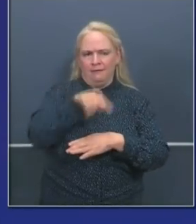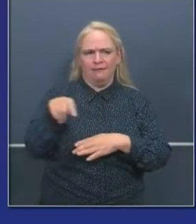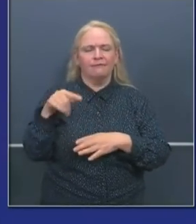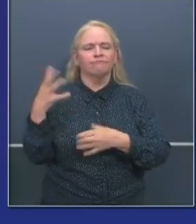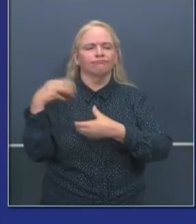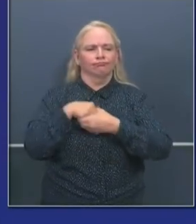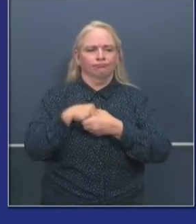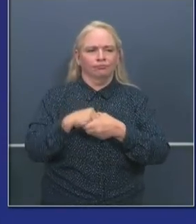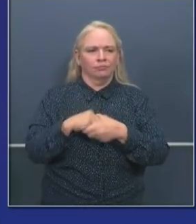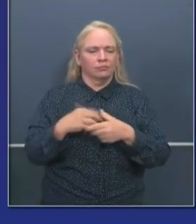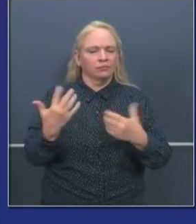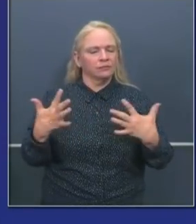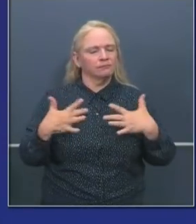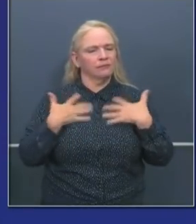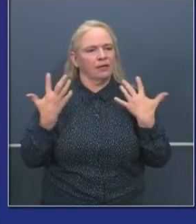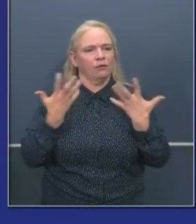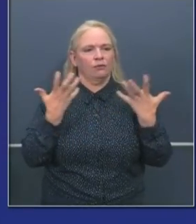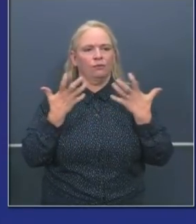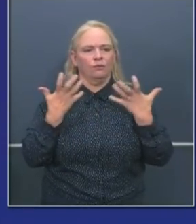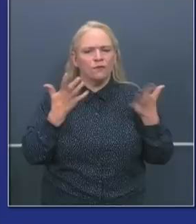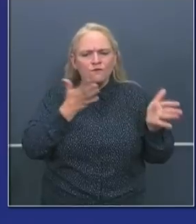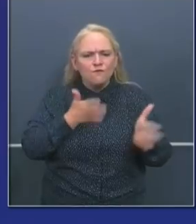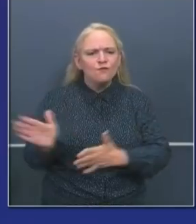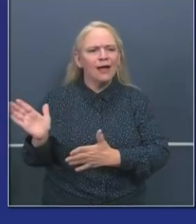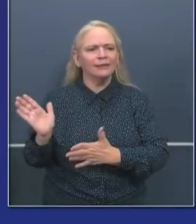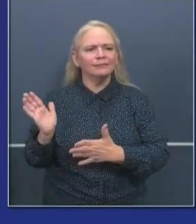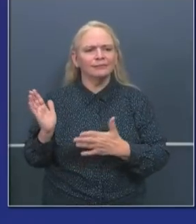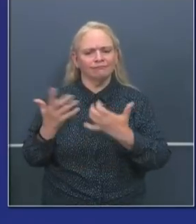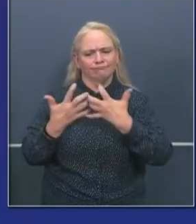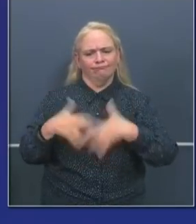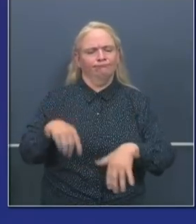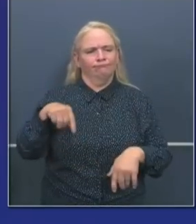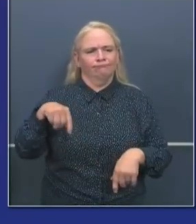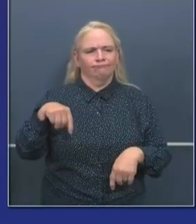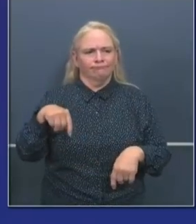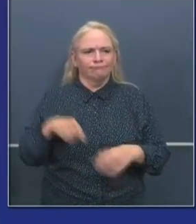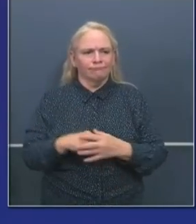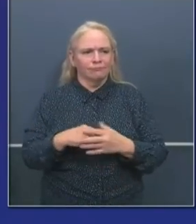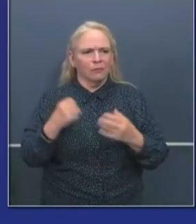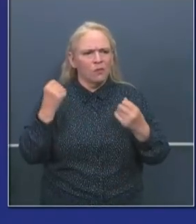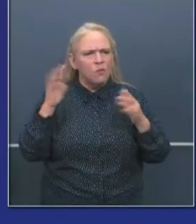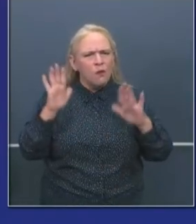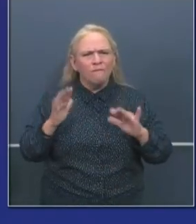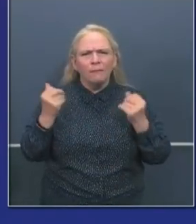TO OUR ENTIRE BUSINESS AND JOBS RECOVERY TASK FORCE THAT HELPED